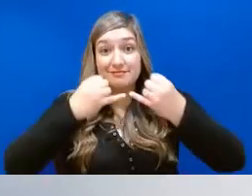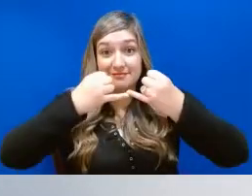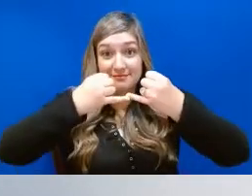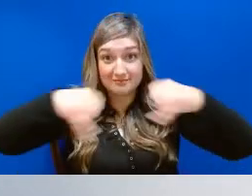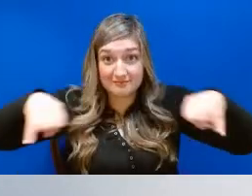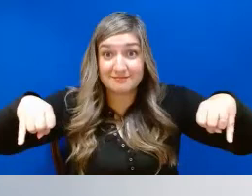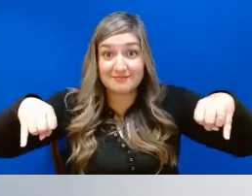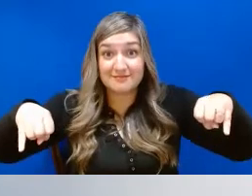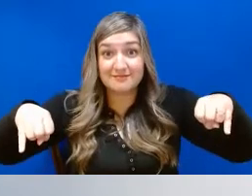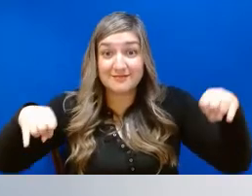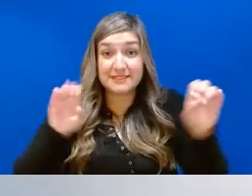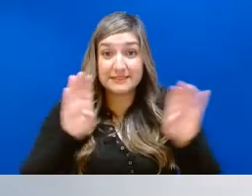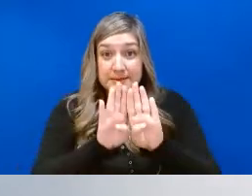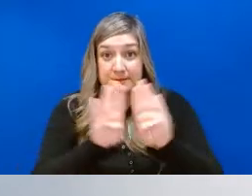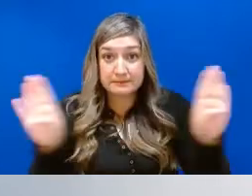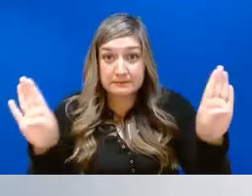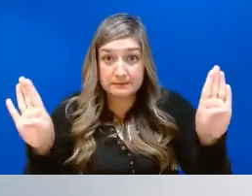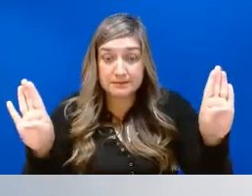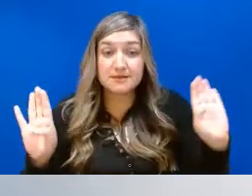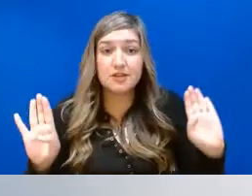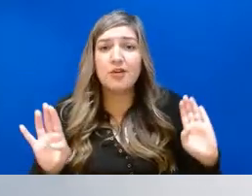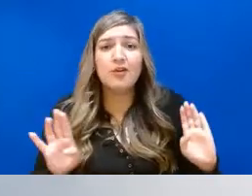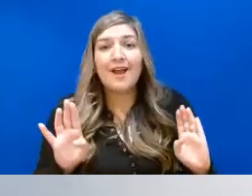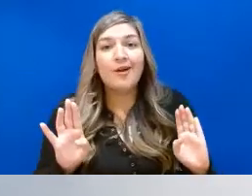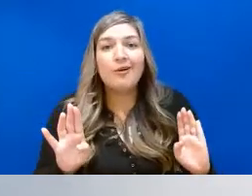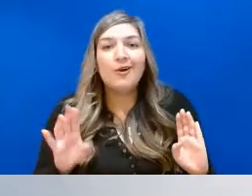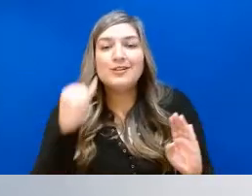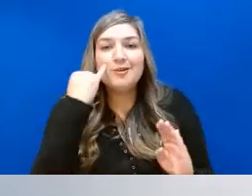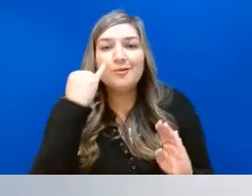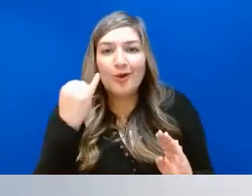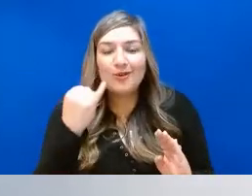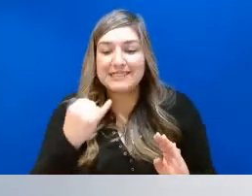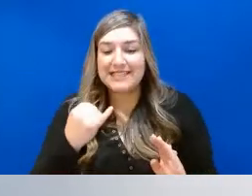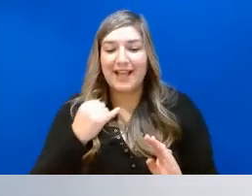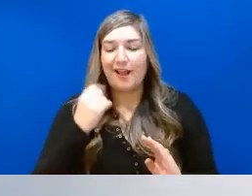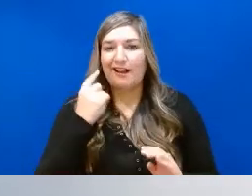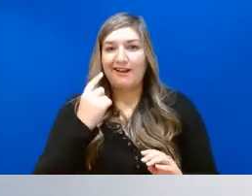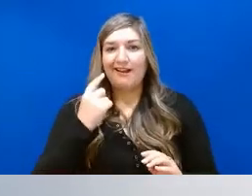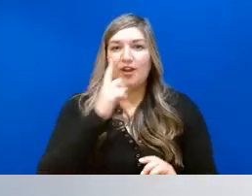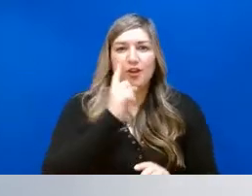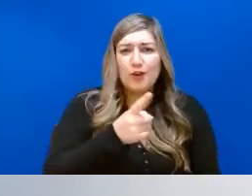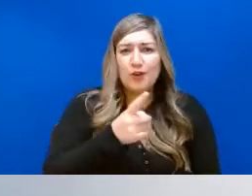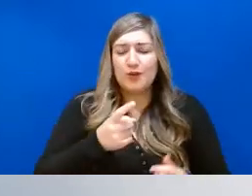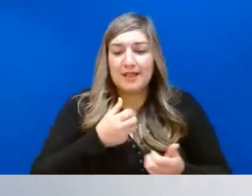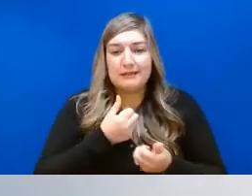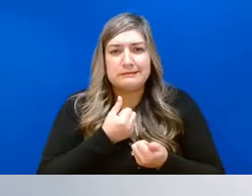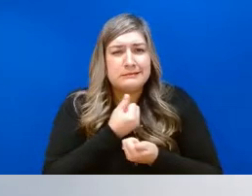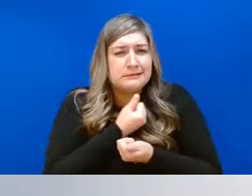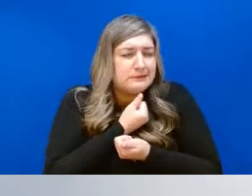You're not useful to yourself or anybody else if you're burnt out. And it's important that you leave something on the table for you